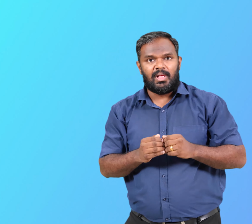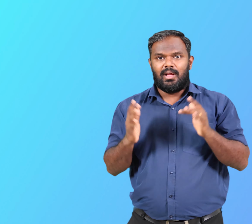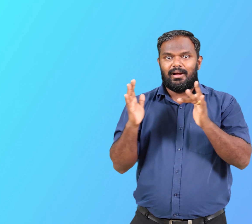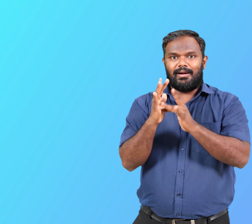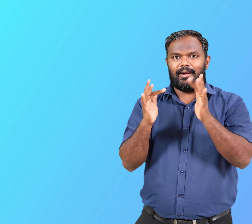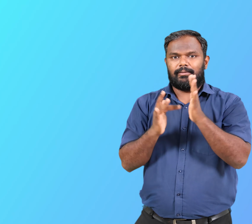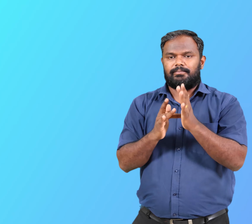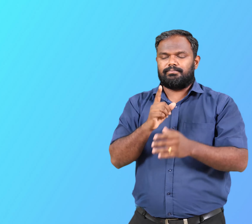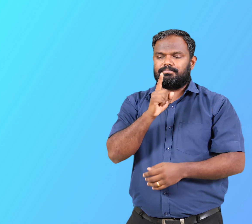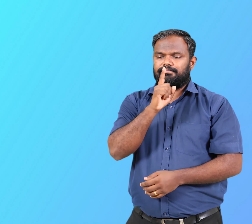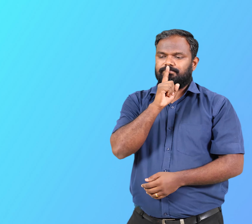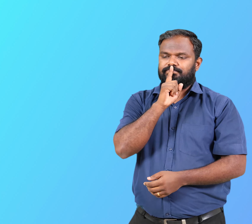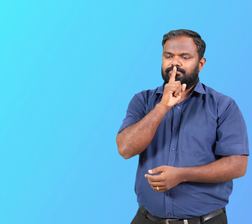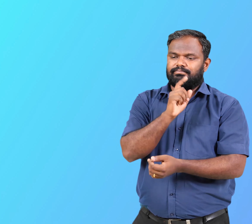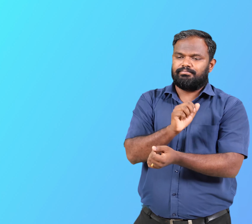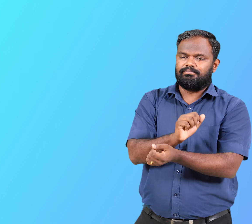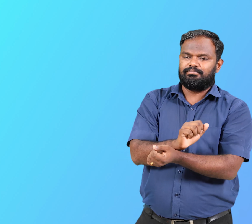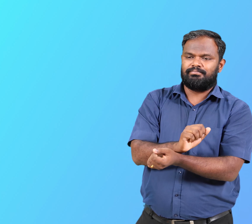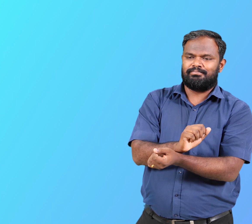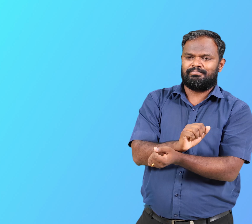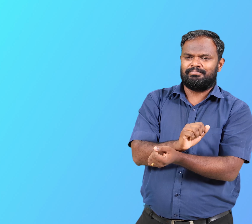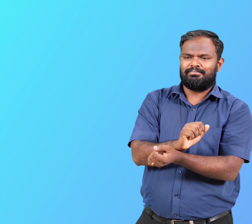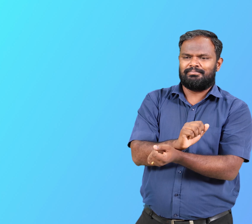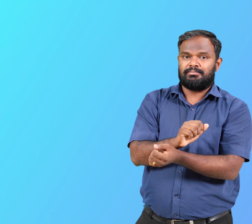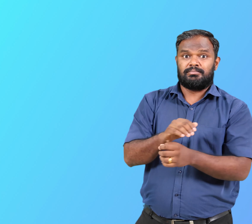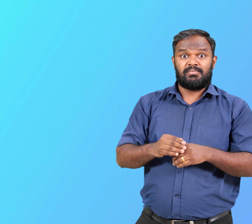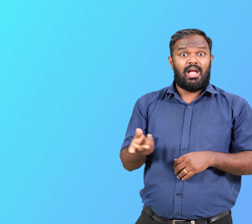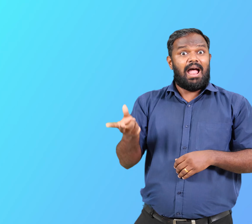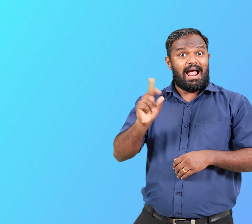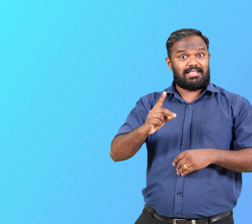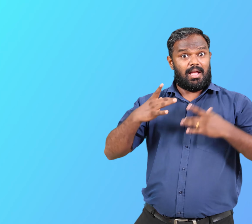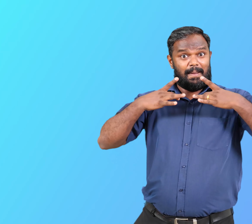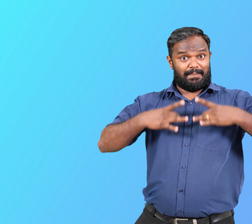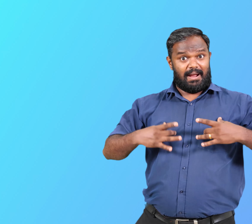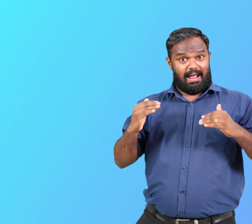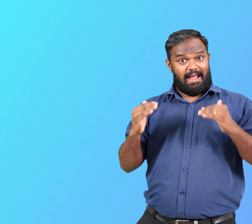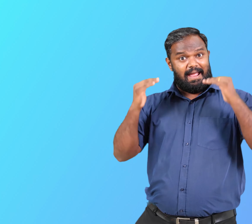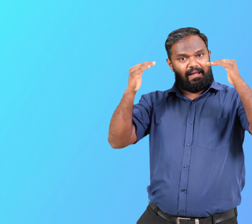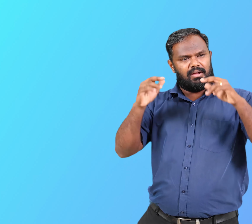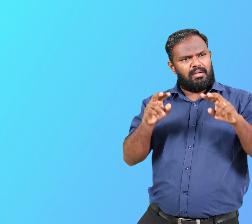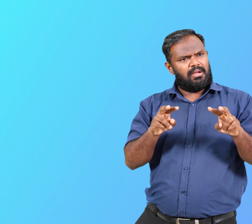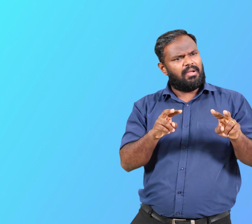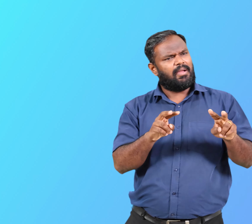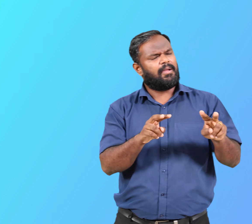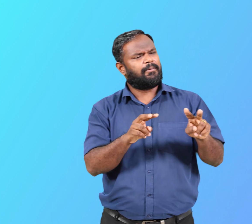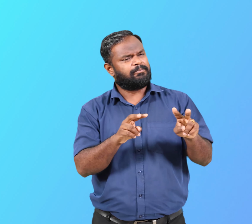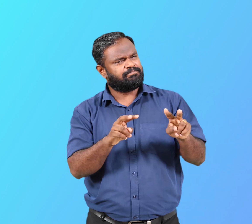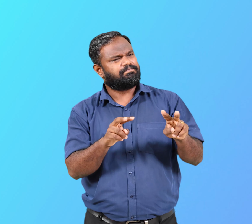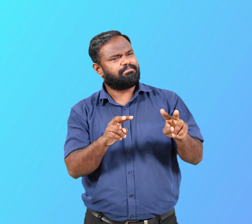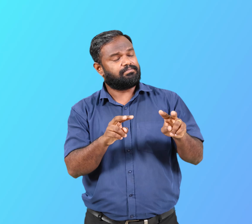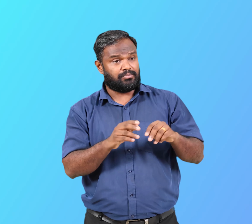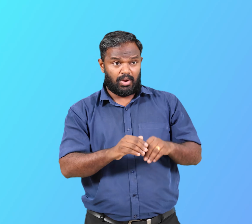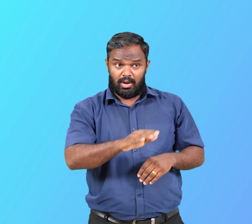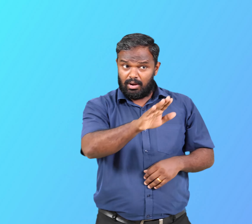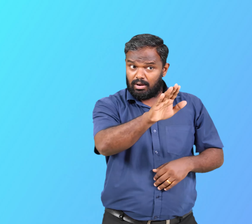But Jesus said nothing. Again the high priest said to Jesus,